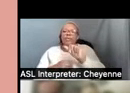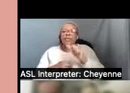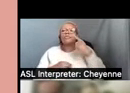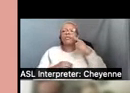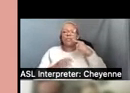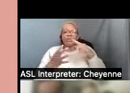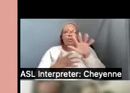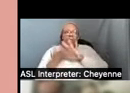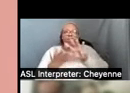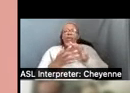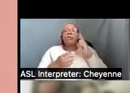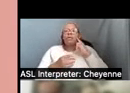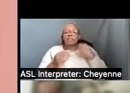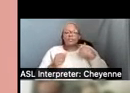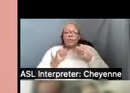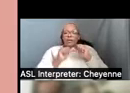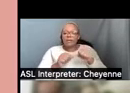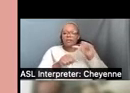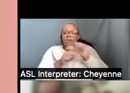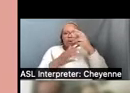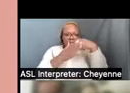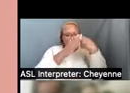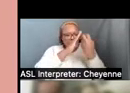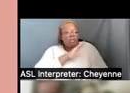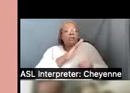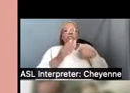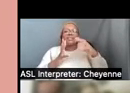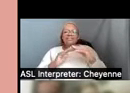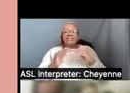don't get lost as we kind of continue to work through this session.